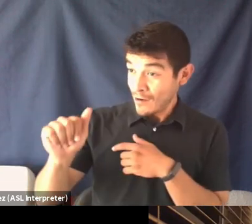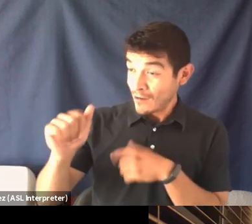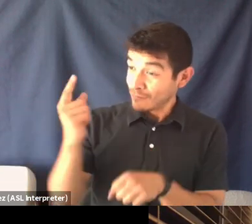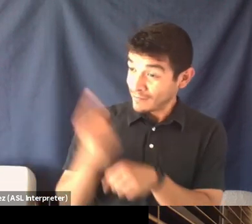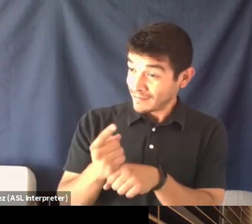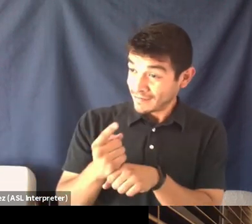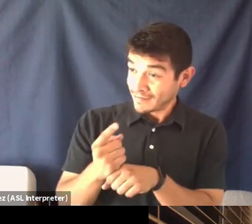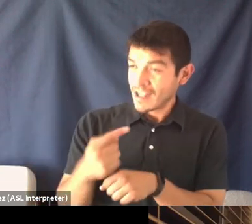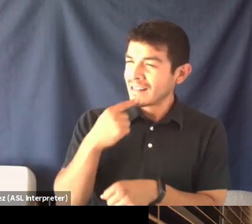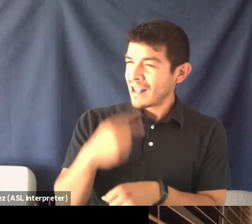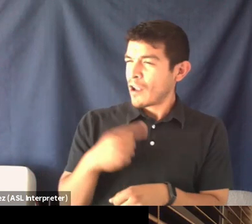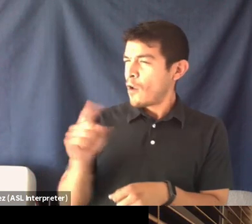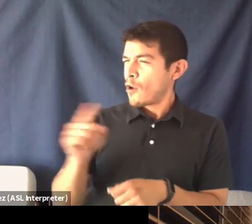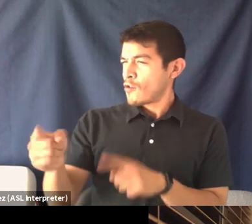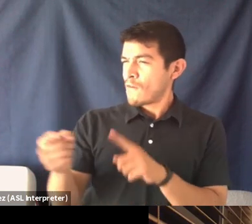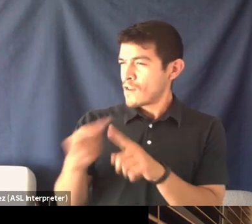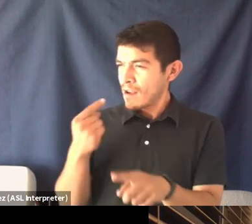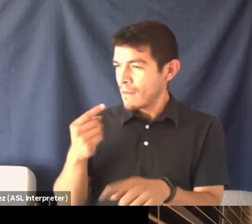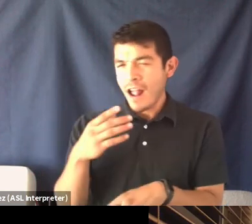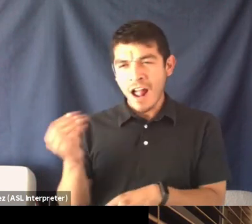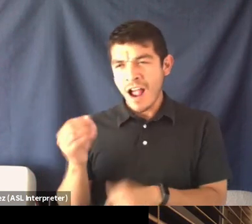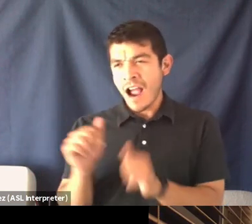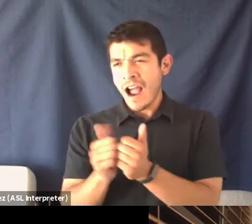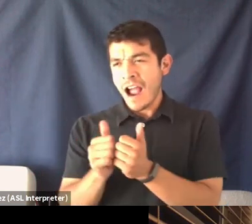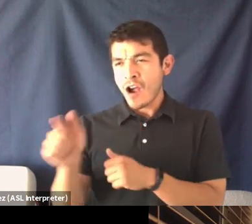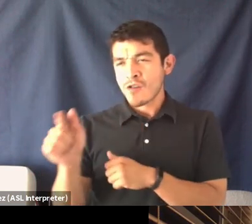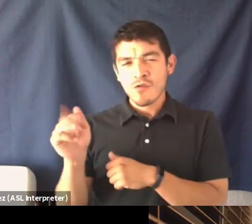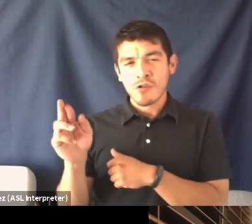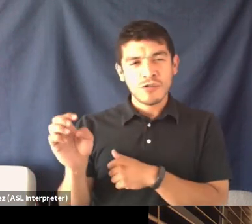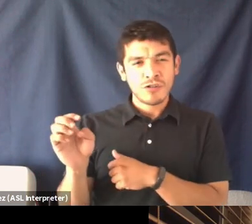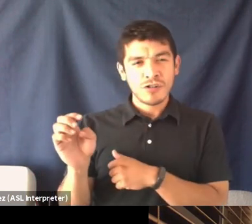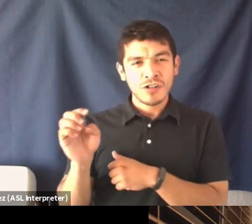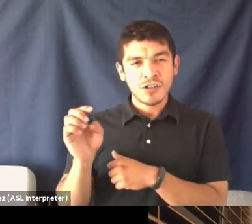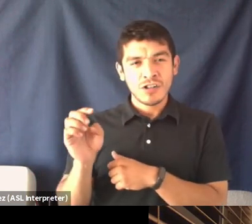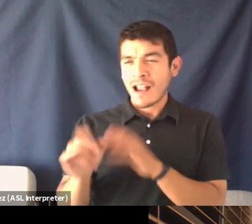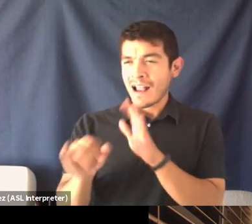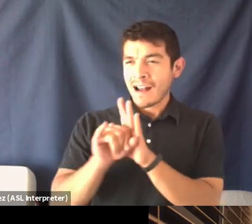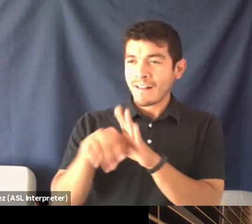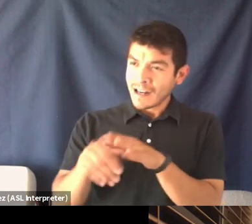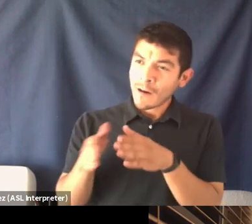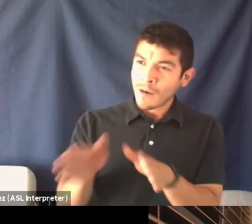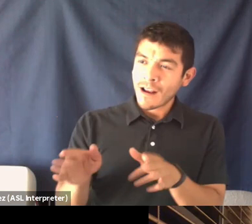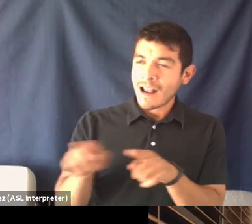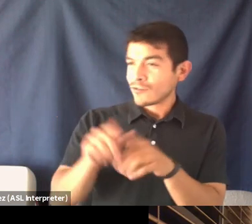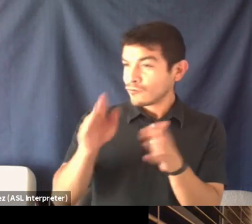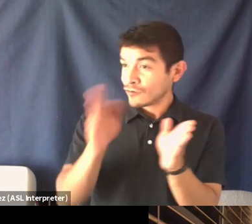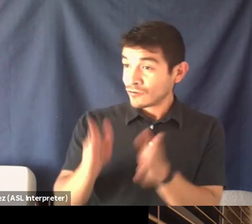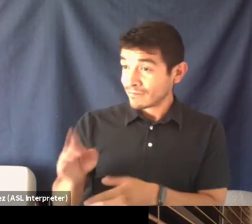Tell us where you are and how you are identified in a way as a regional filmmaker.